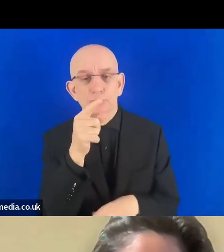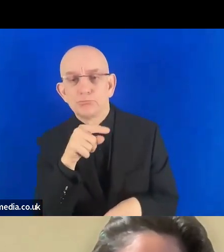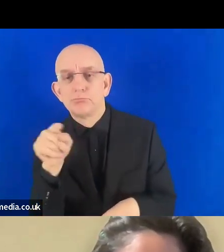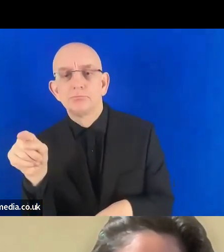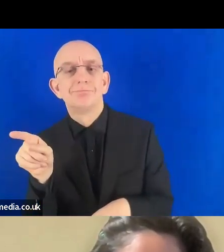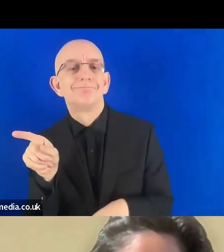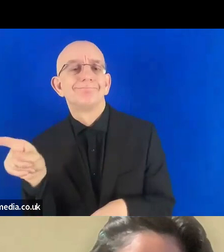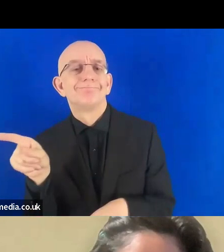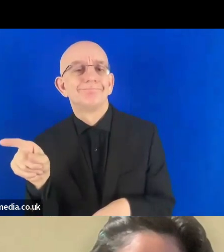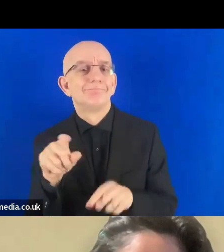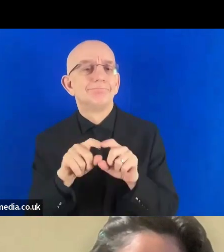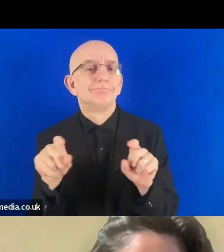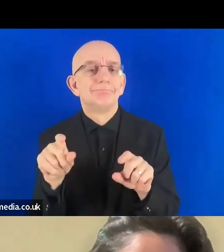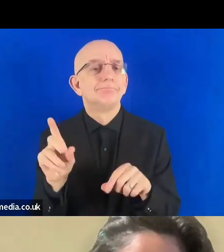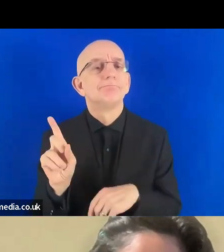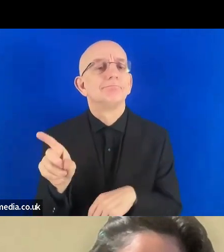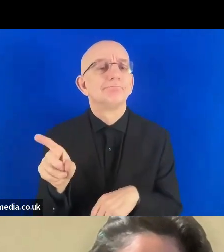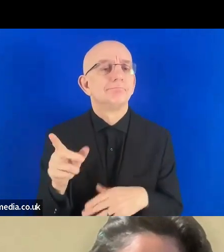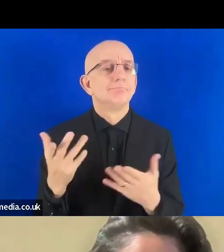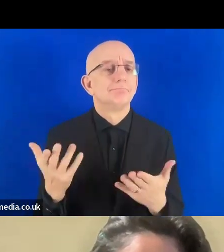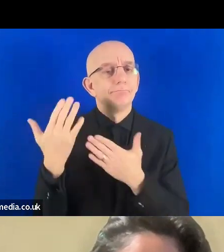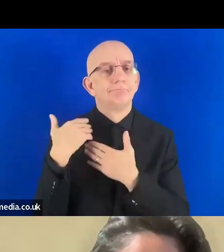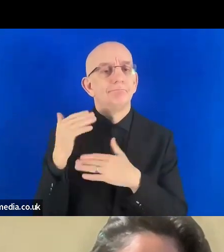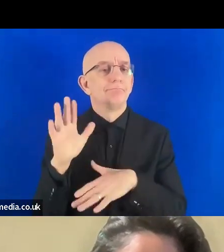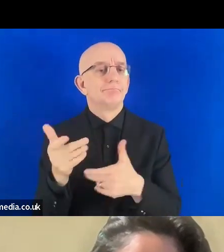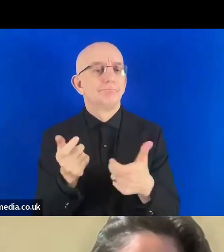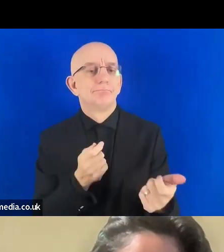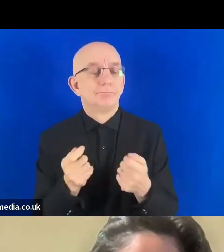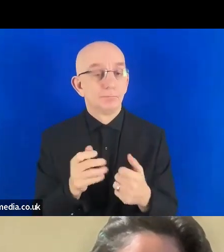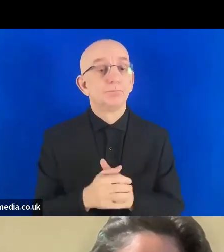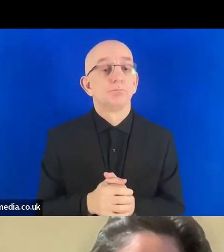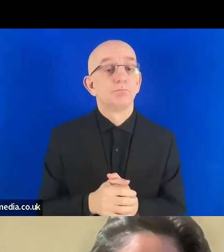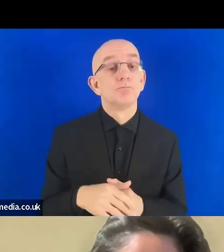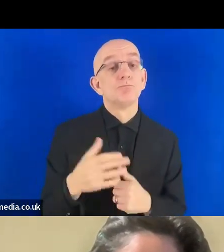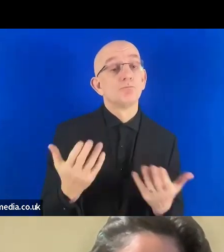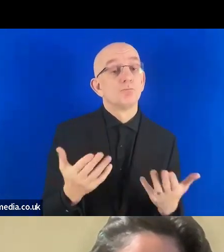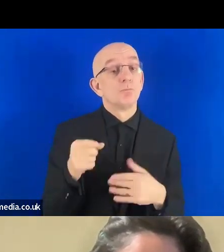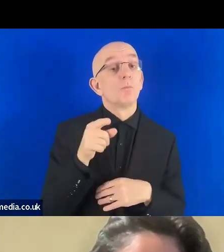And then if you click on open is in that, you'll be able to see the whole forum.